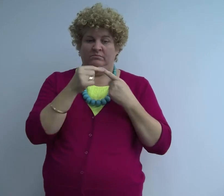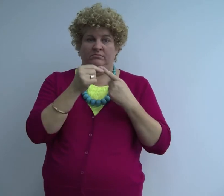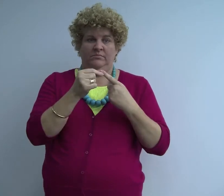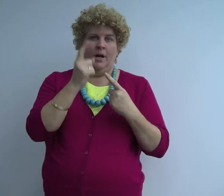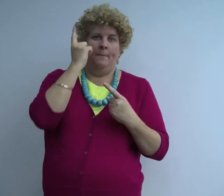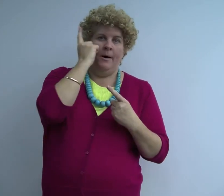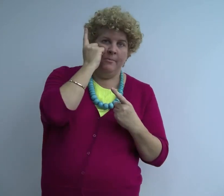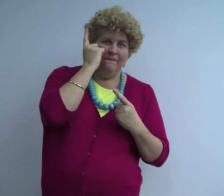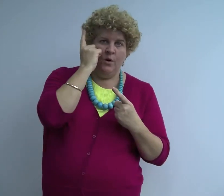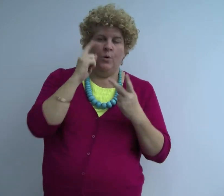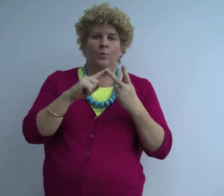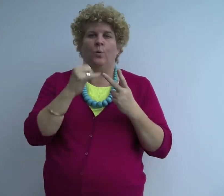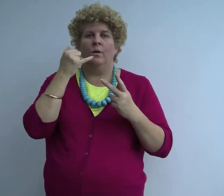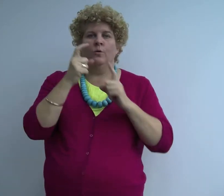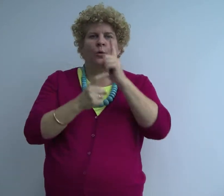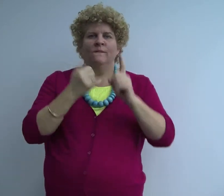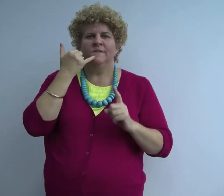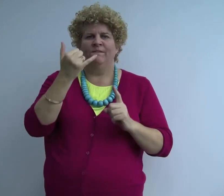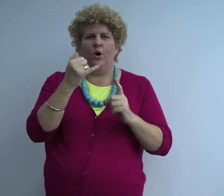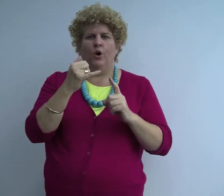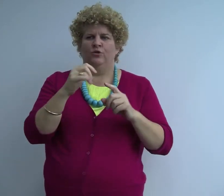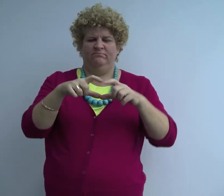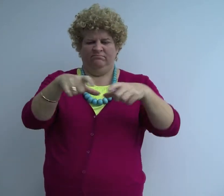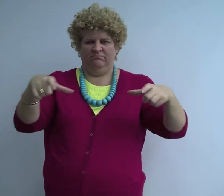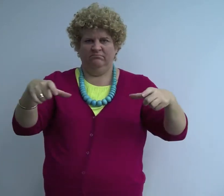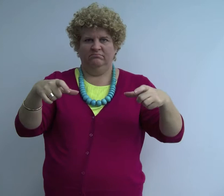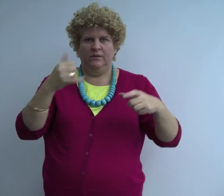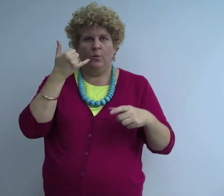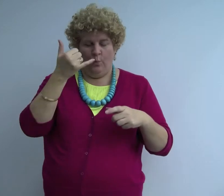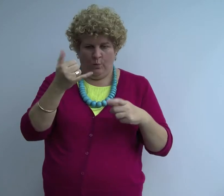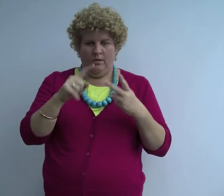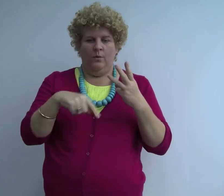All you need is a mobile phone or a teleconference phone.